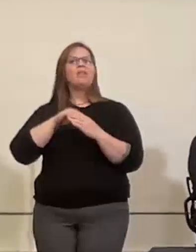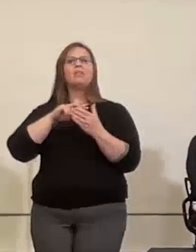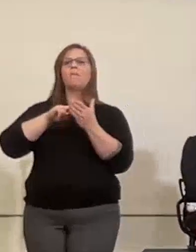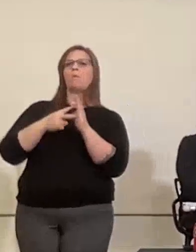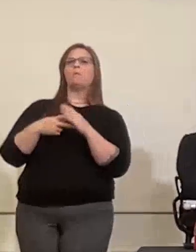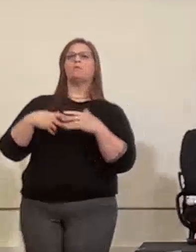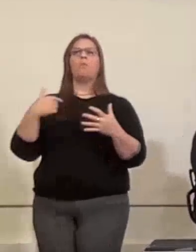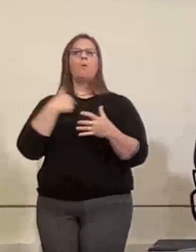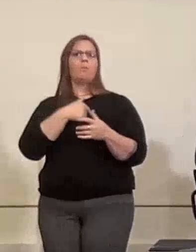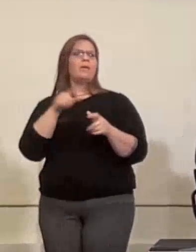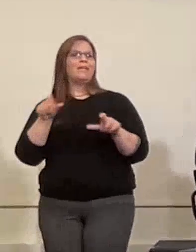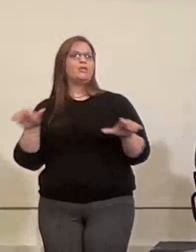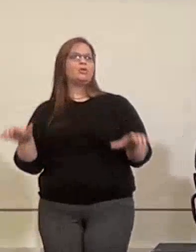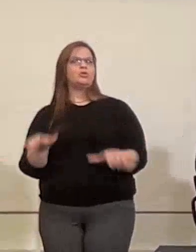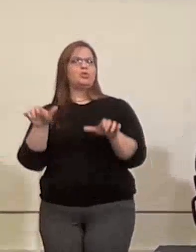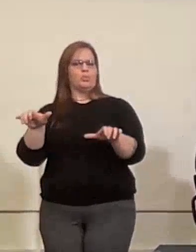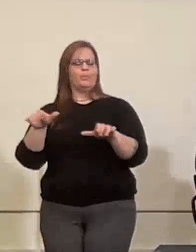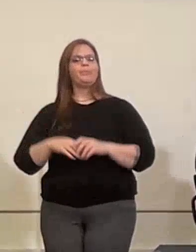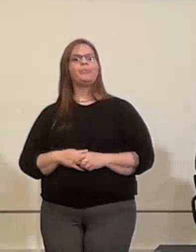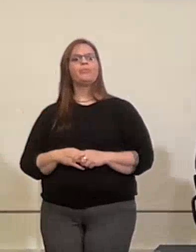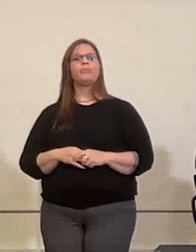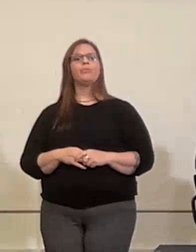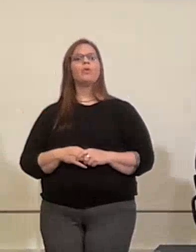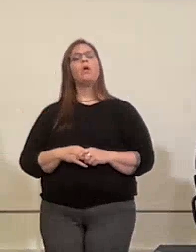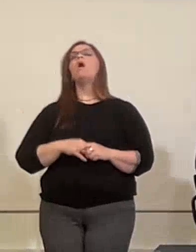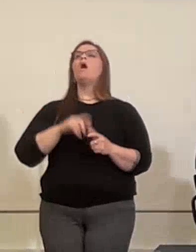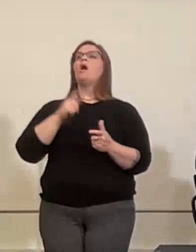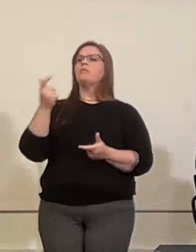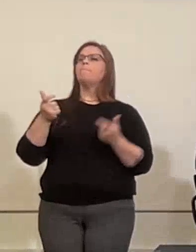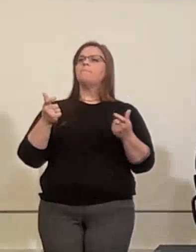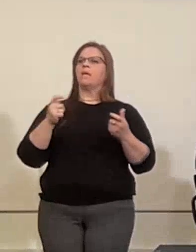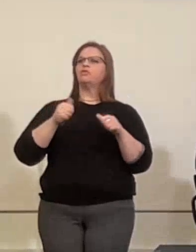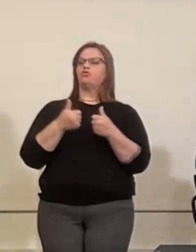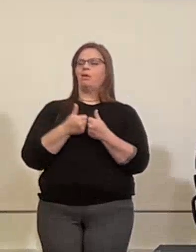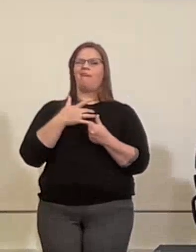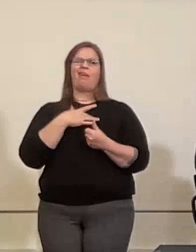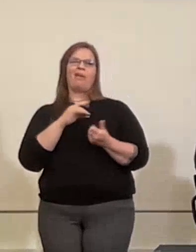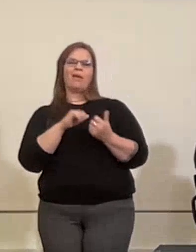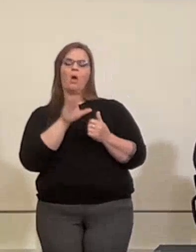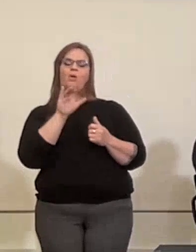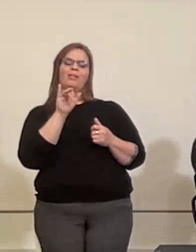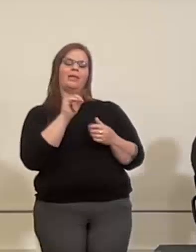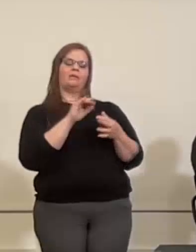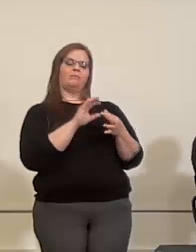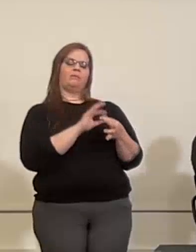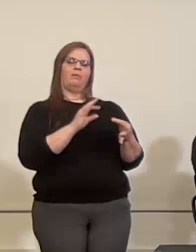And the biggest challenge of those things, I like how Clint framed it is the sense of urgency.